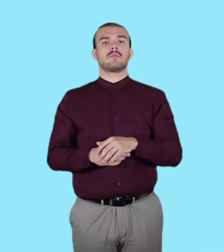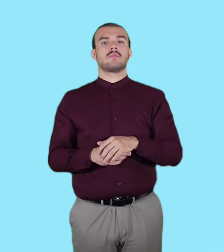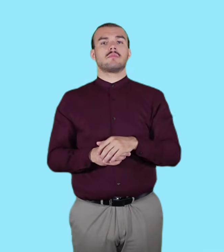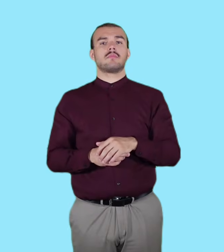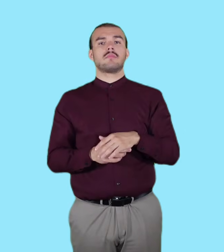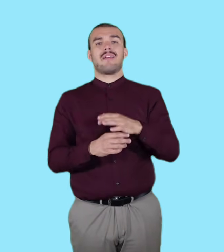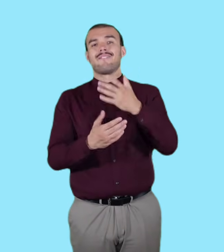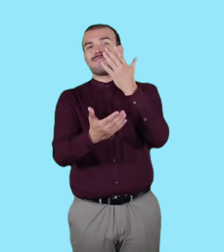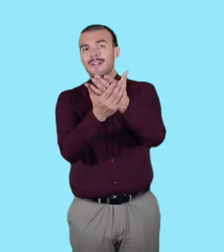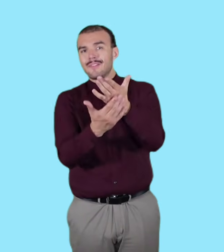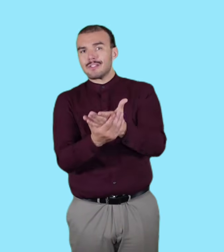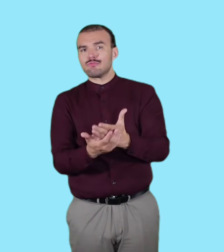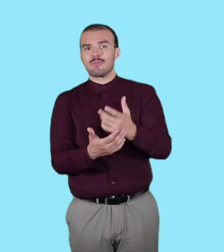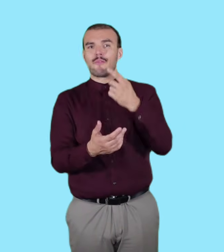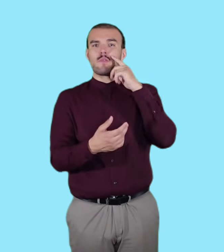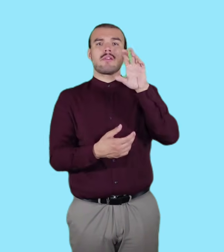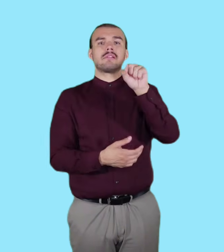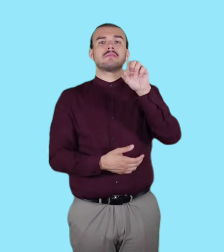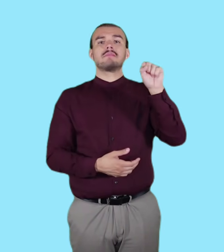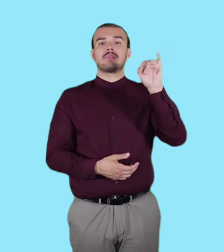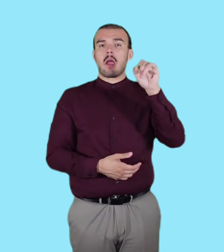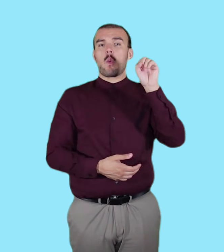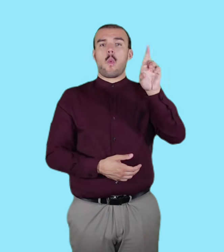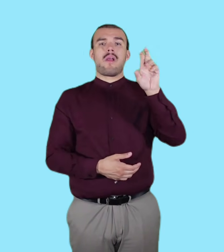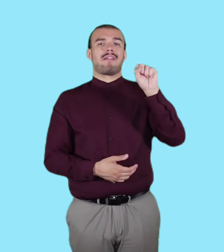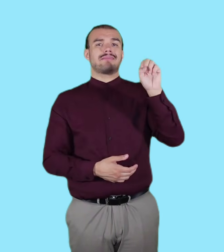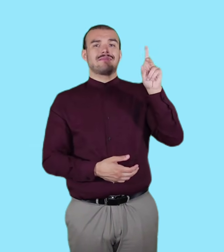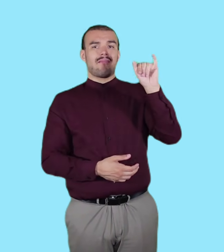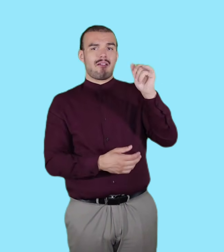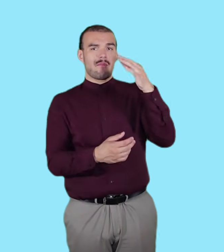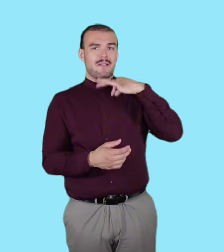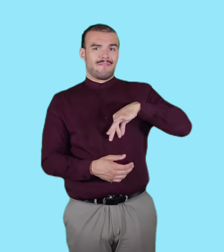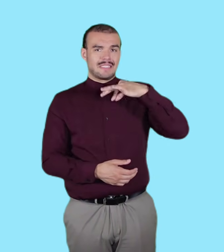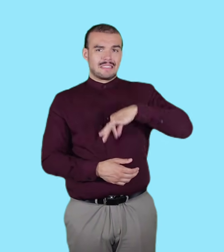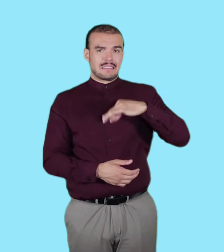verification of your SSI or SSDI benefits,